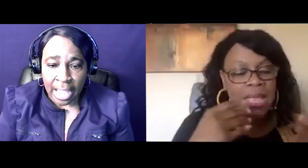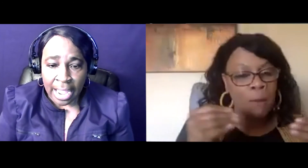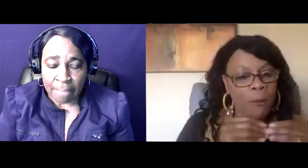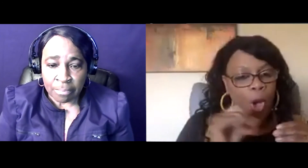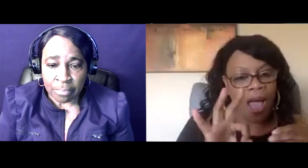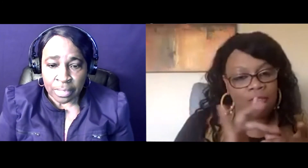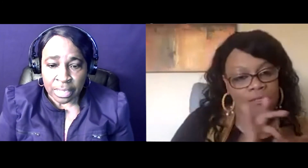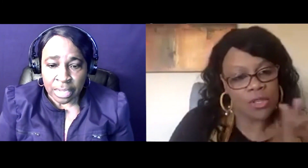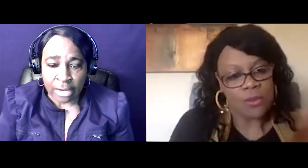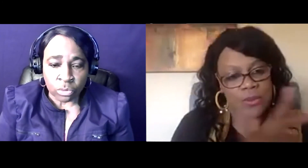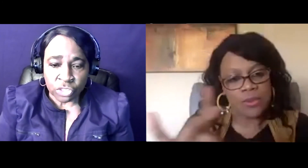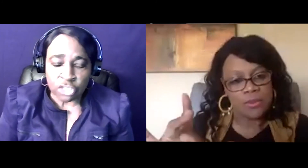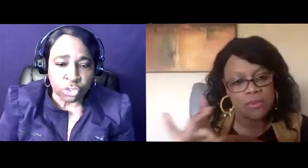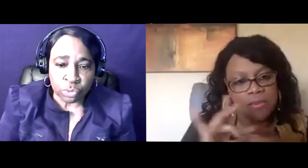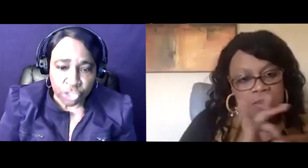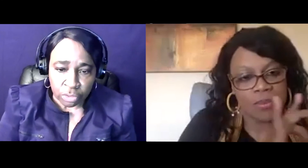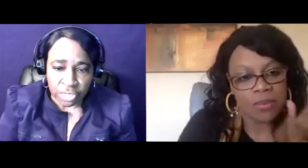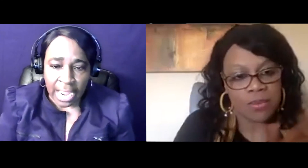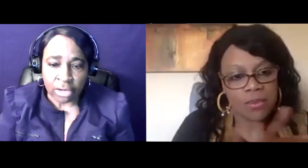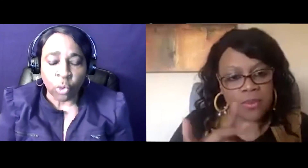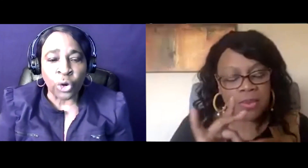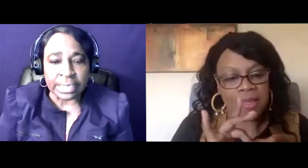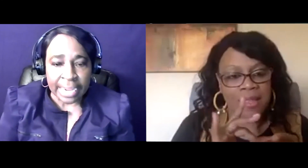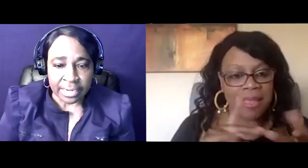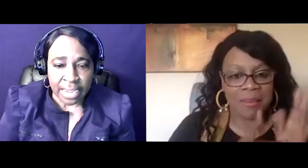I don't just do church. I coordinate as--